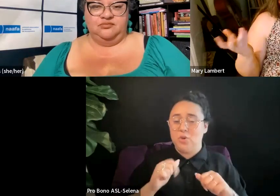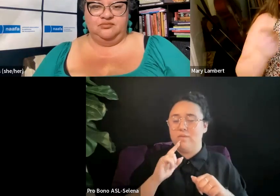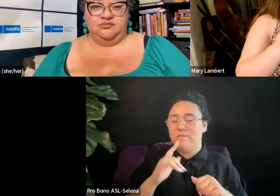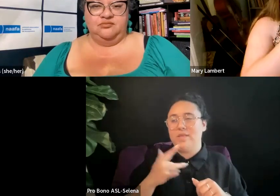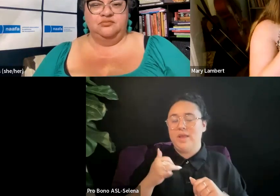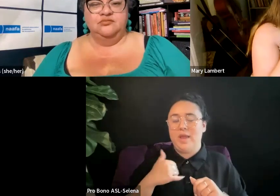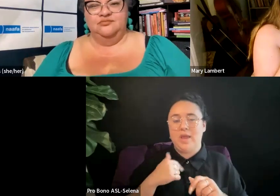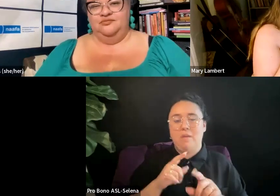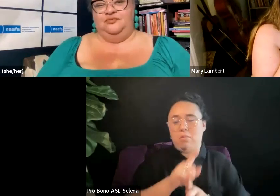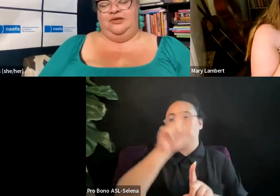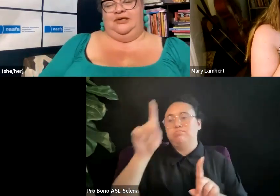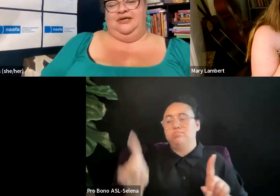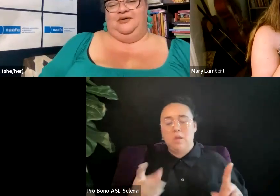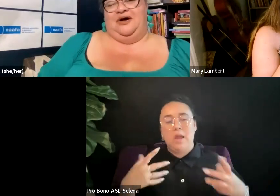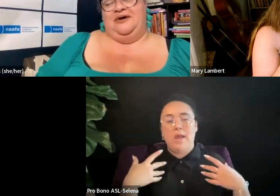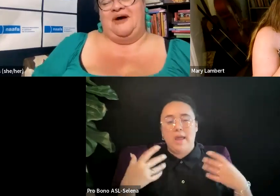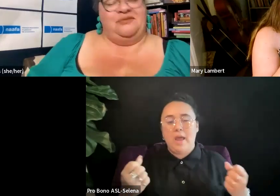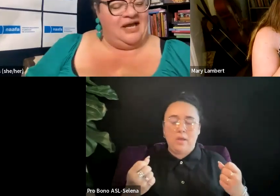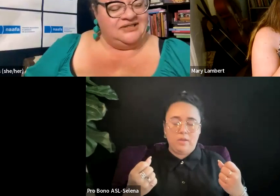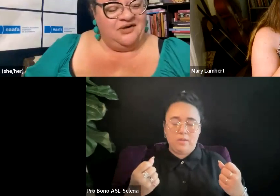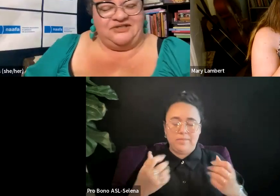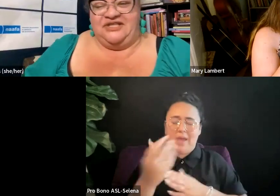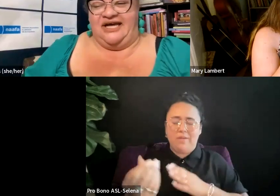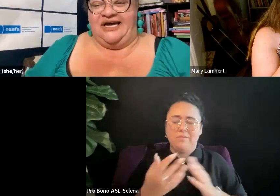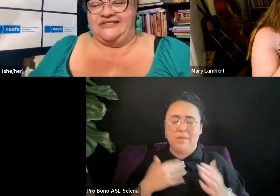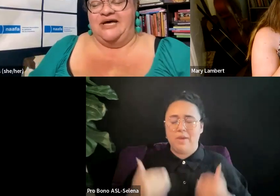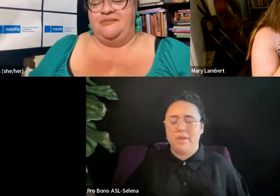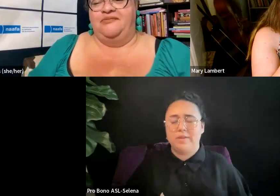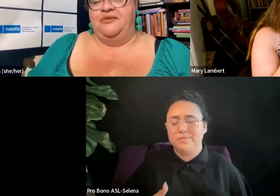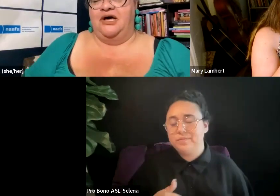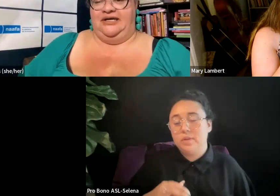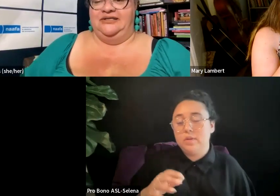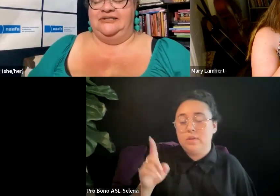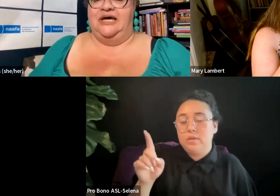Truly. Yeah. I want to ask a question that has come up from the audience,